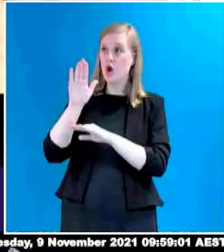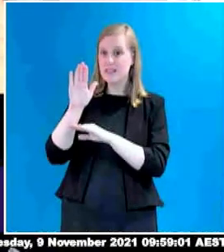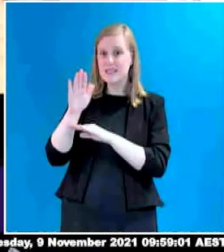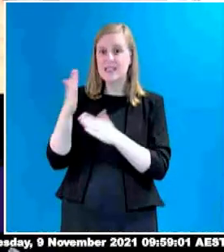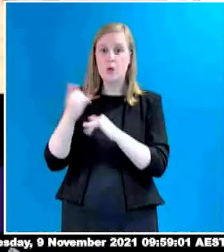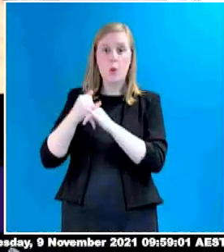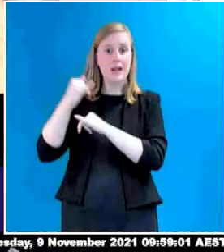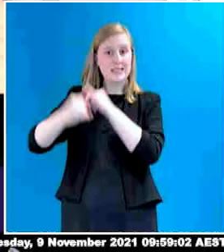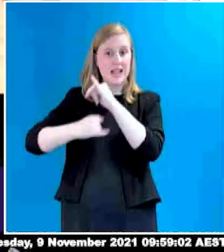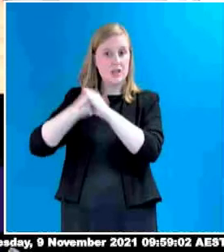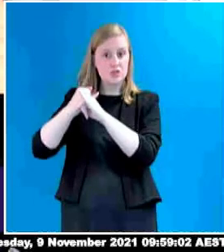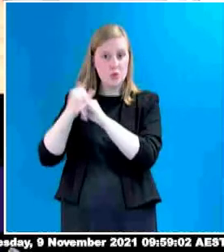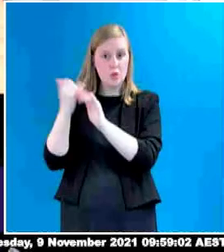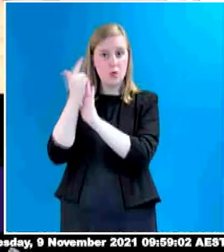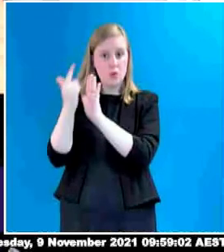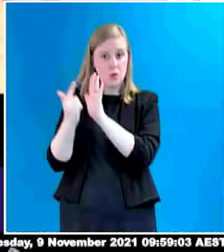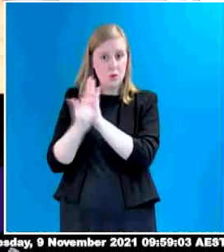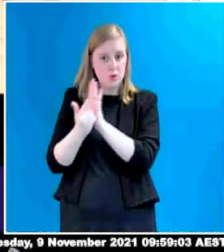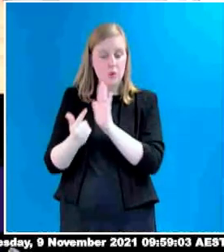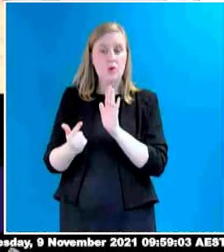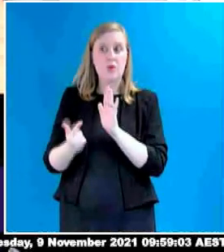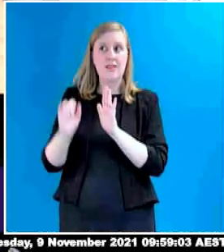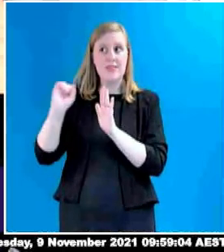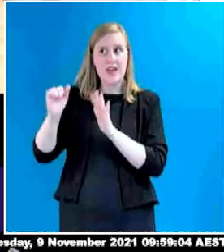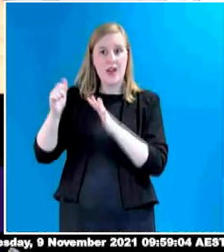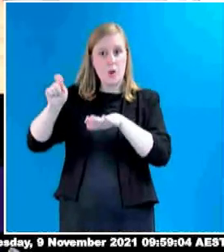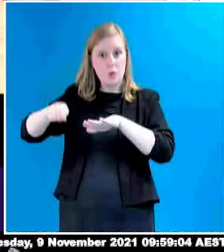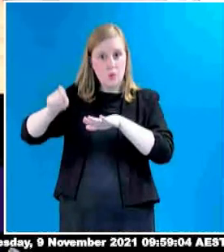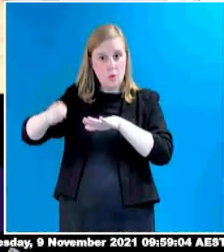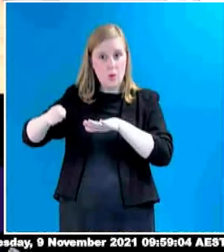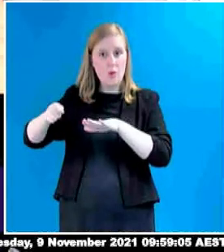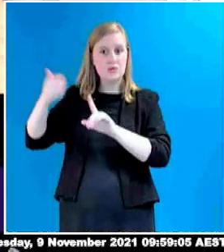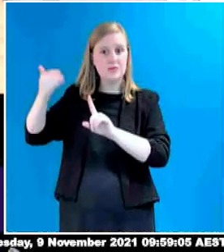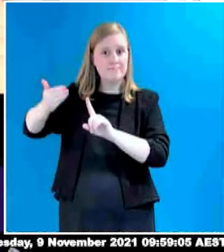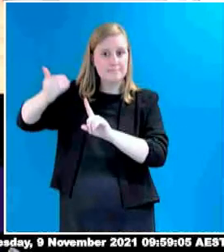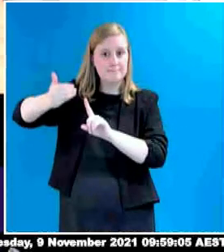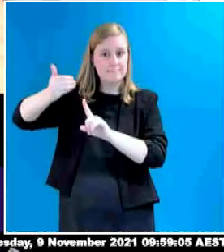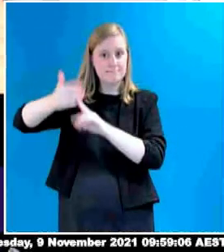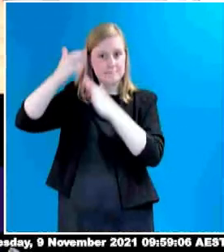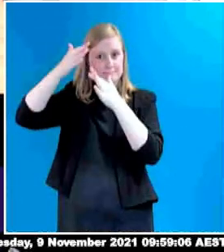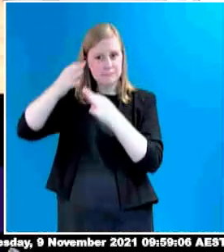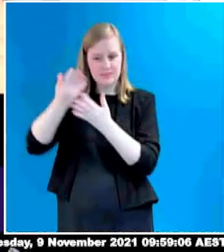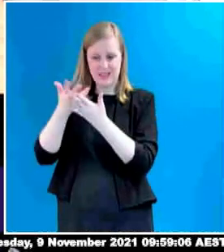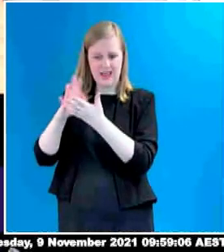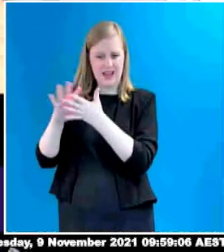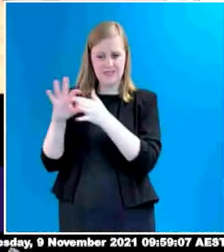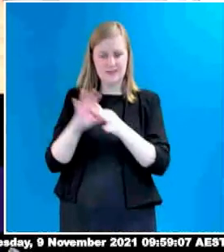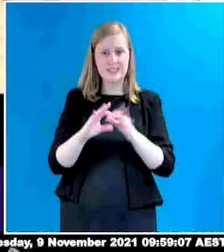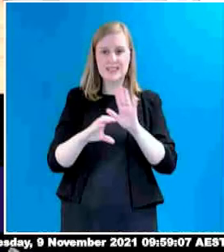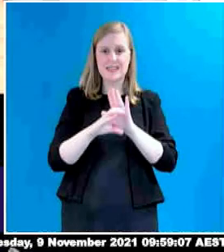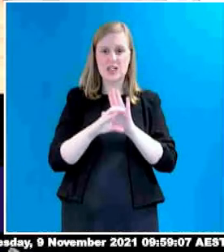How does that help you, for example, in relation to section 16(2): Everyone has the right to freedom of expression.